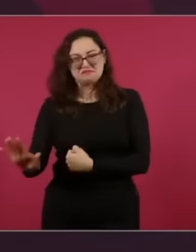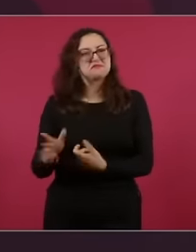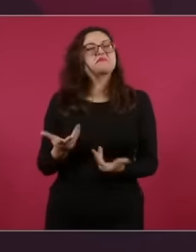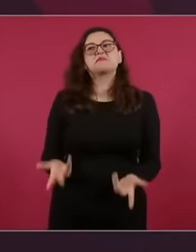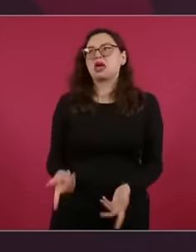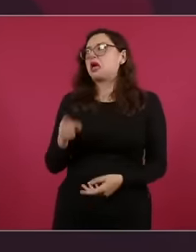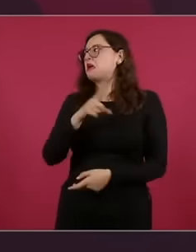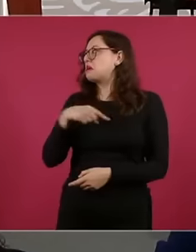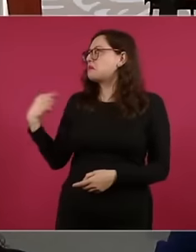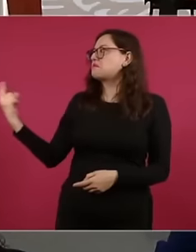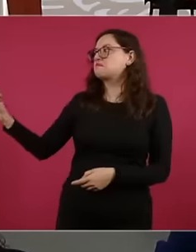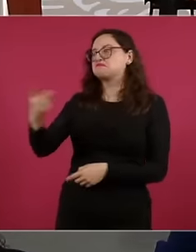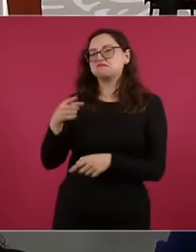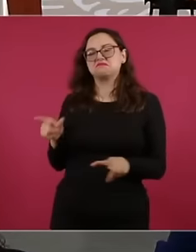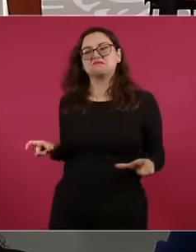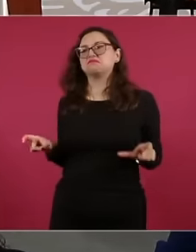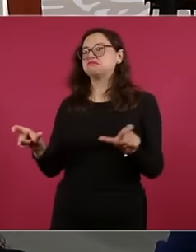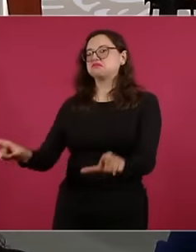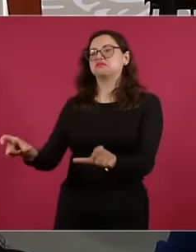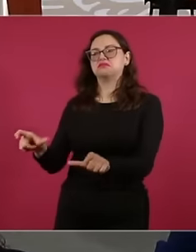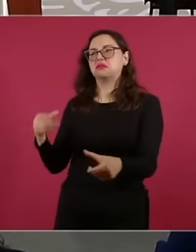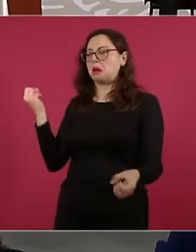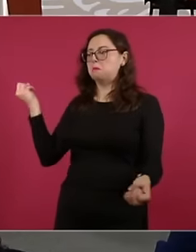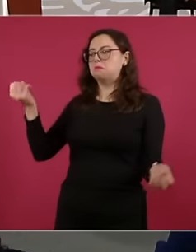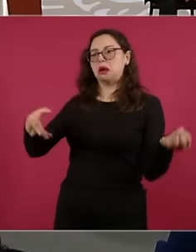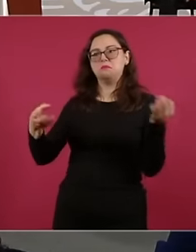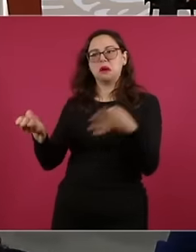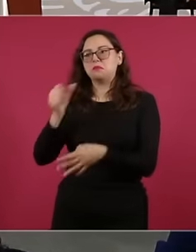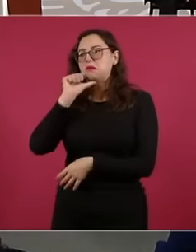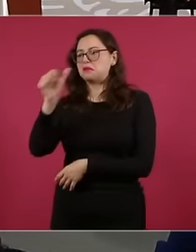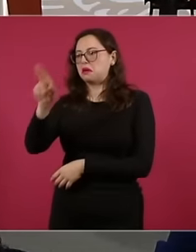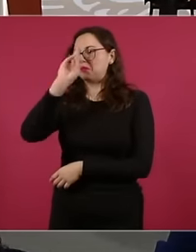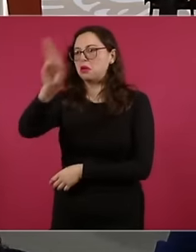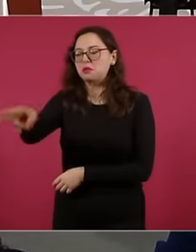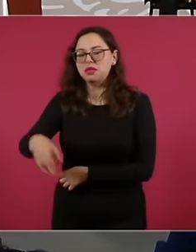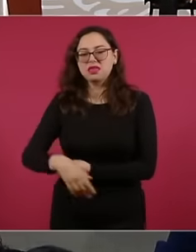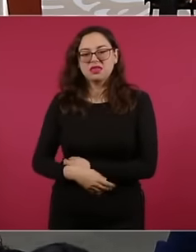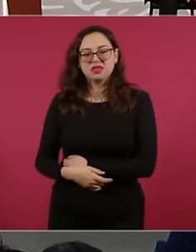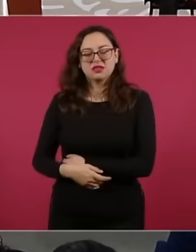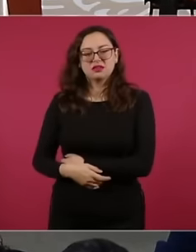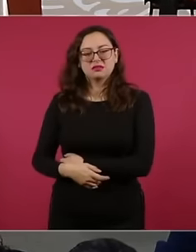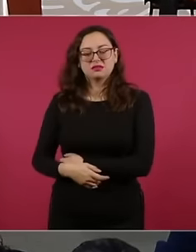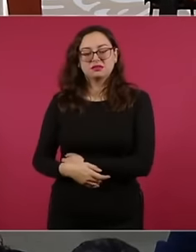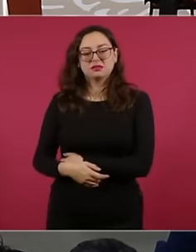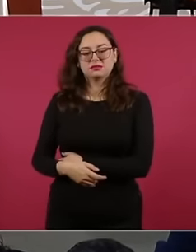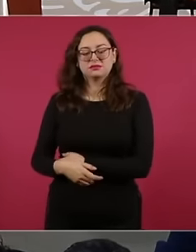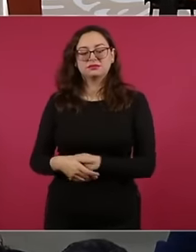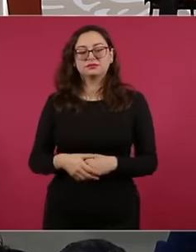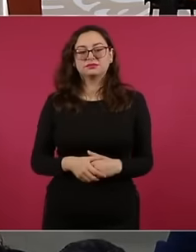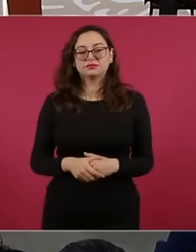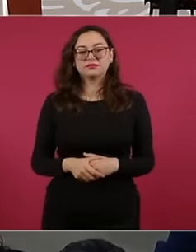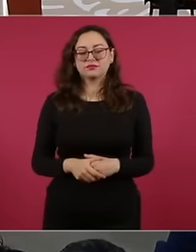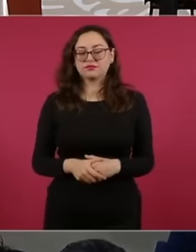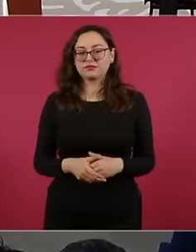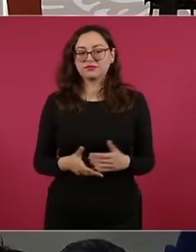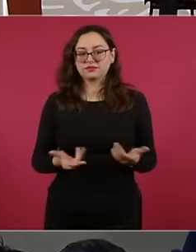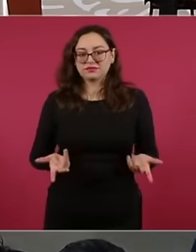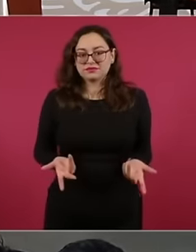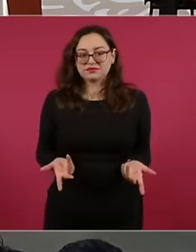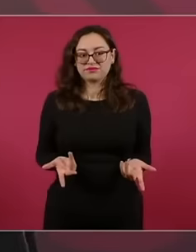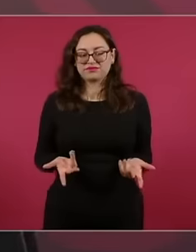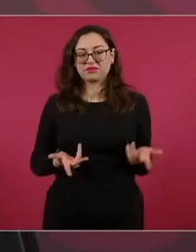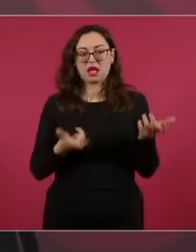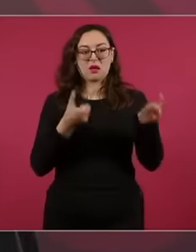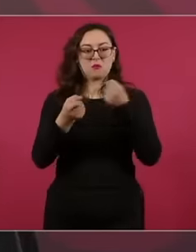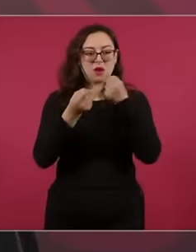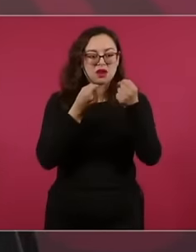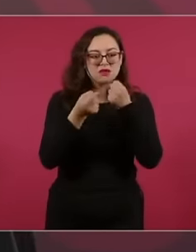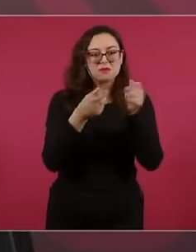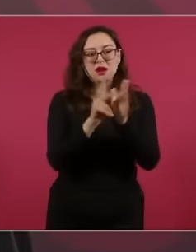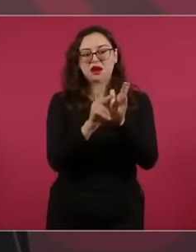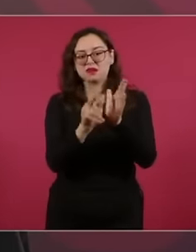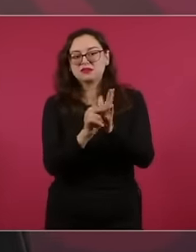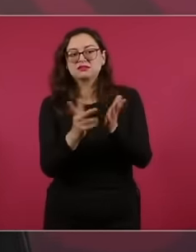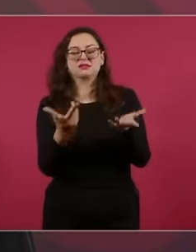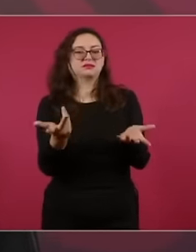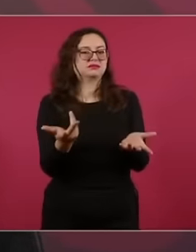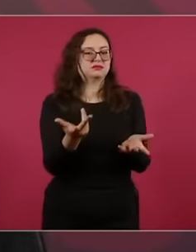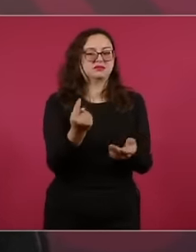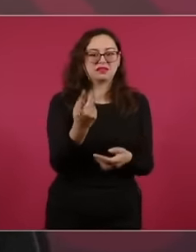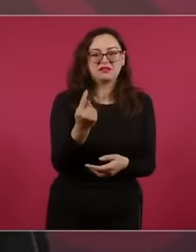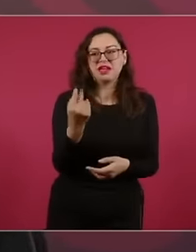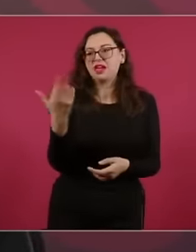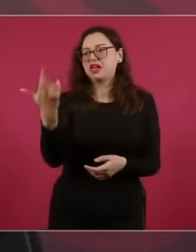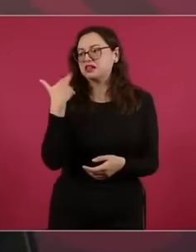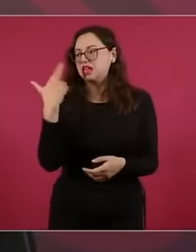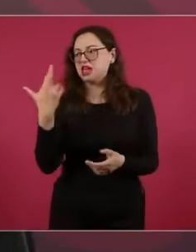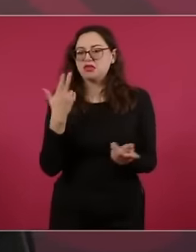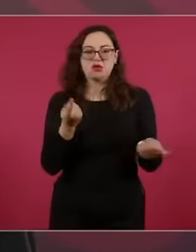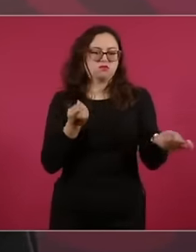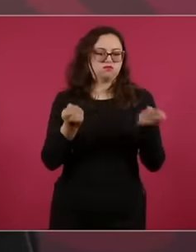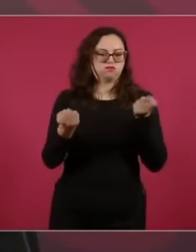, managed them as most of the media still do, in reality. of